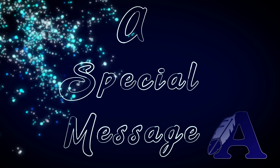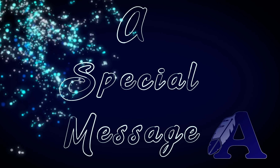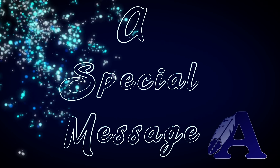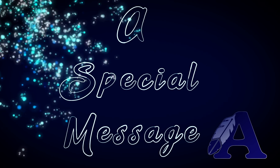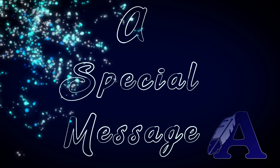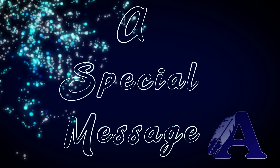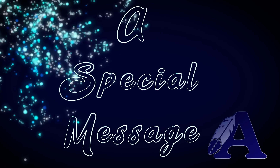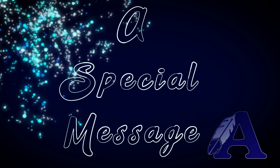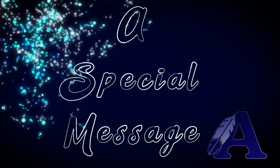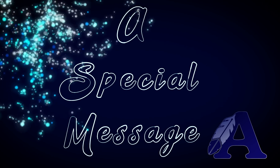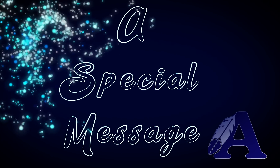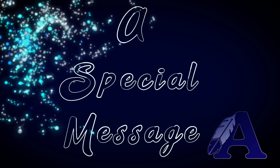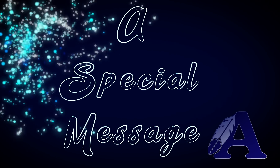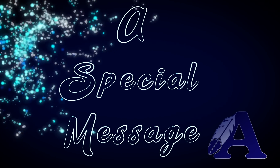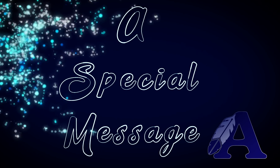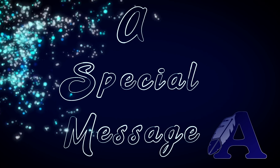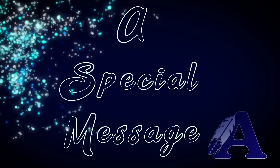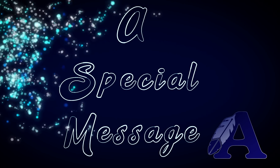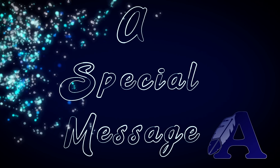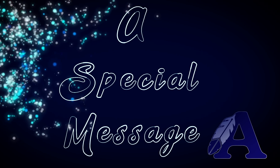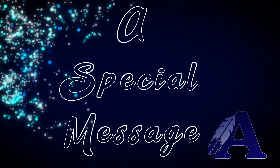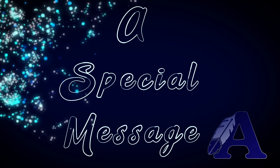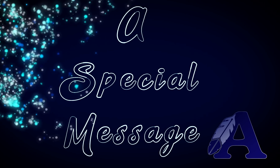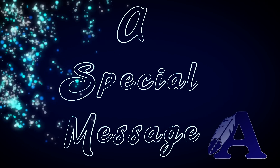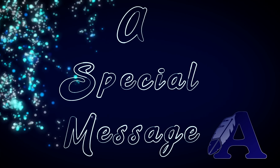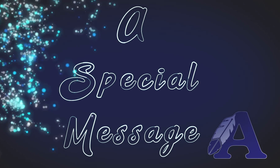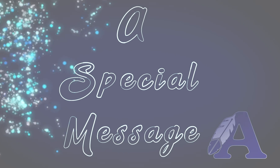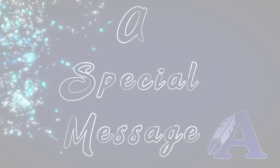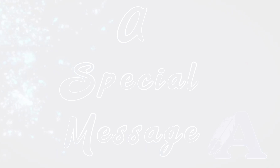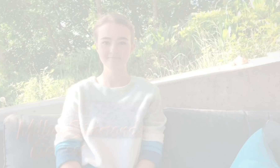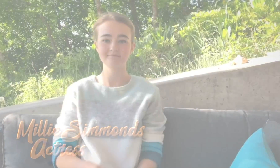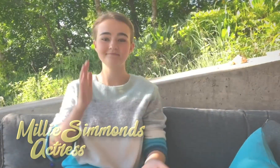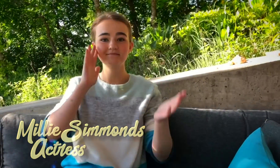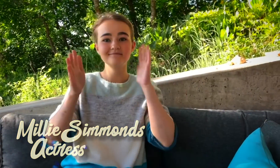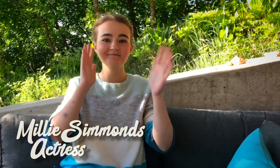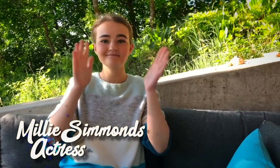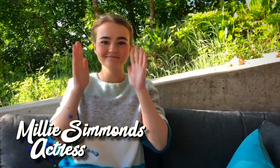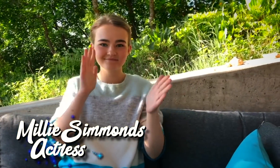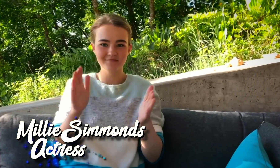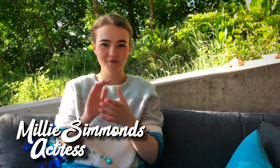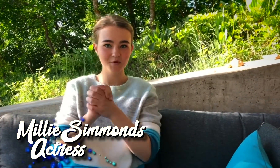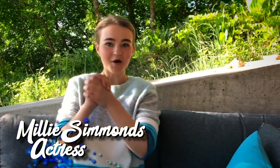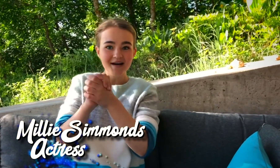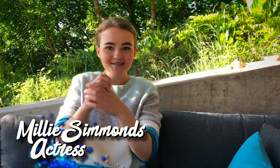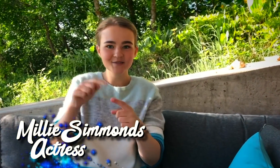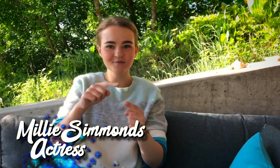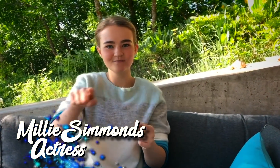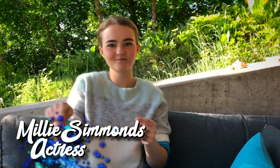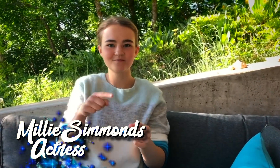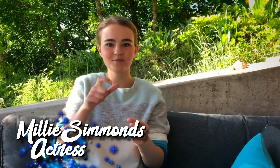MILLIE SIMMONDS HOLLYWOOD ACTRESS IS ON SCREEN. SHE BEGINS TO SIGN. HELLO!